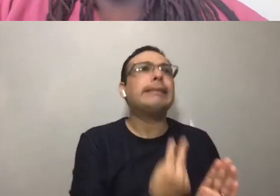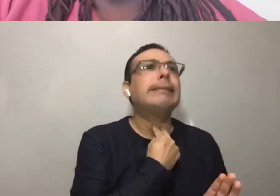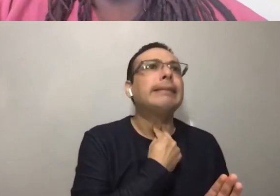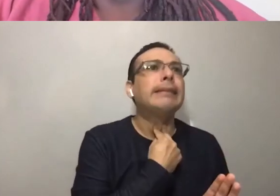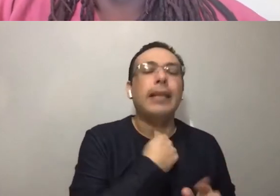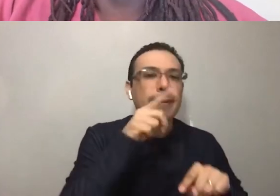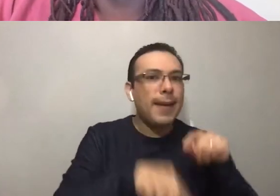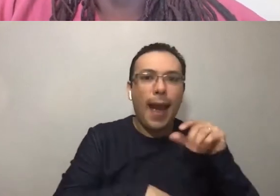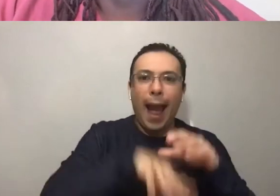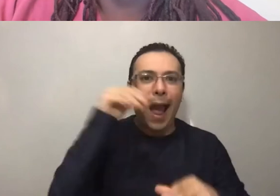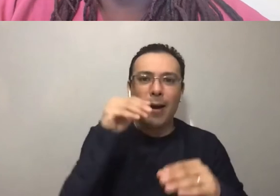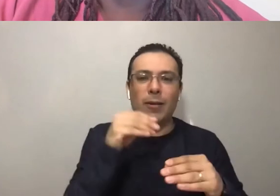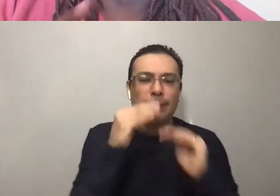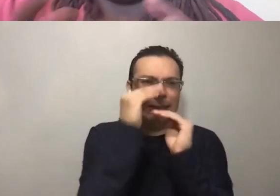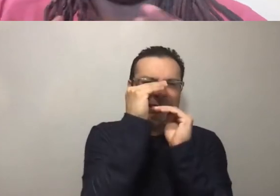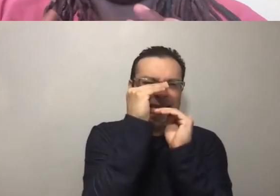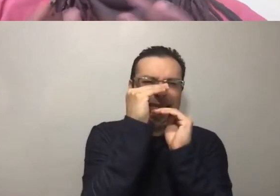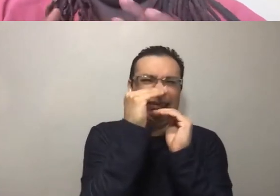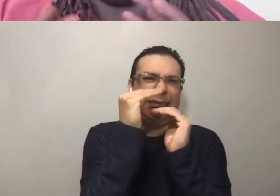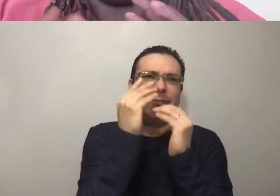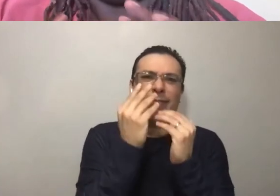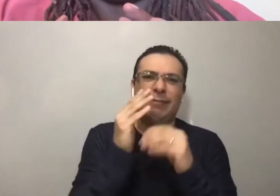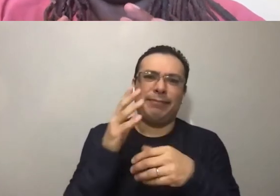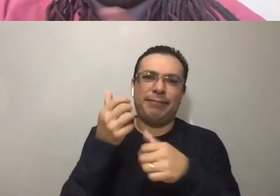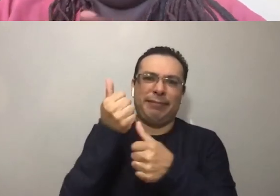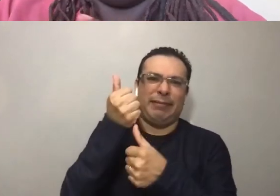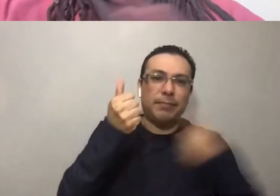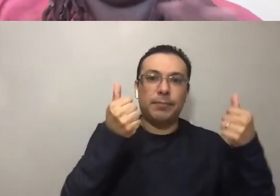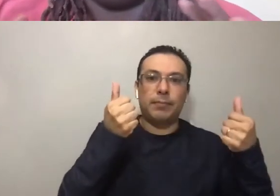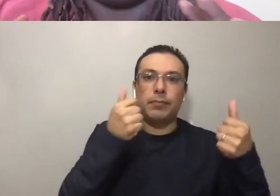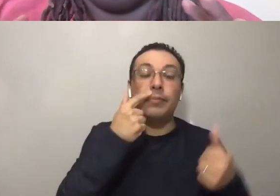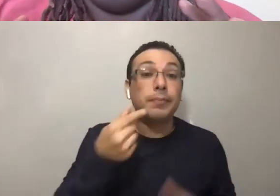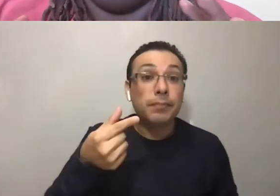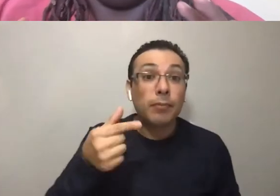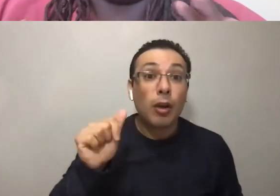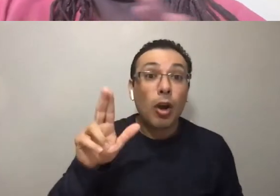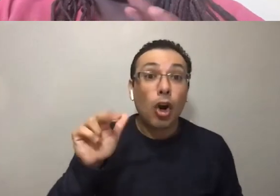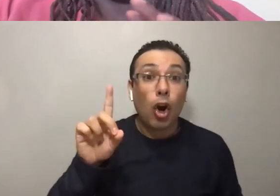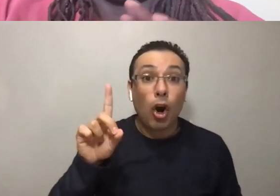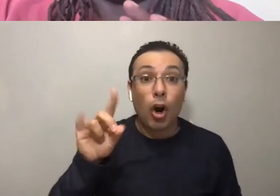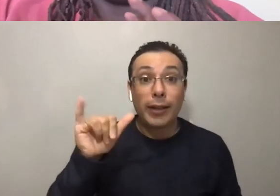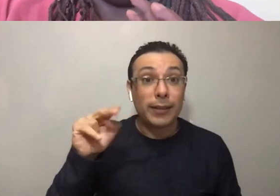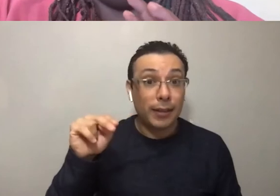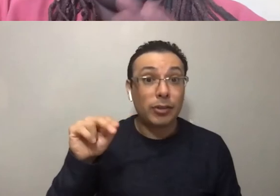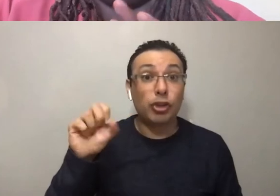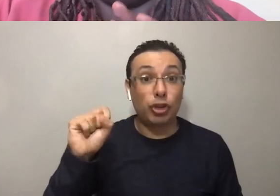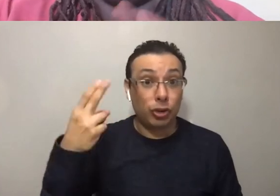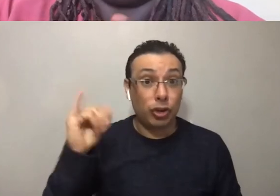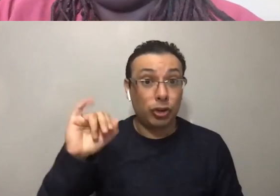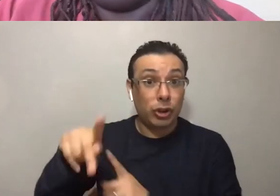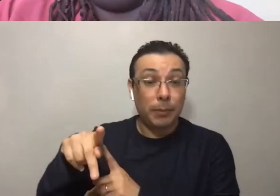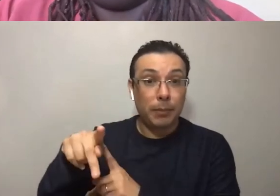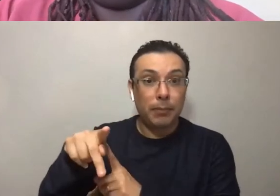There’s entire carceral systems that have no walls around them but are very much so imprisoning people with disabilities.